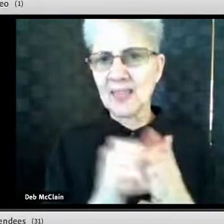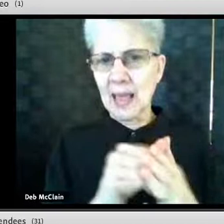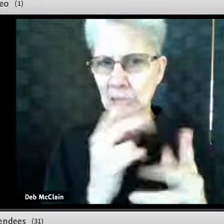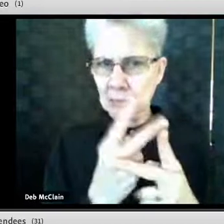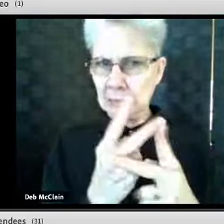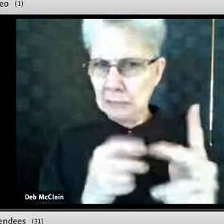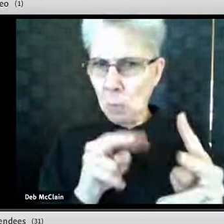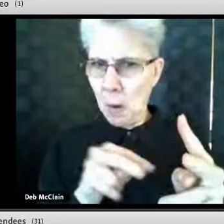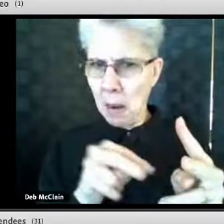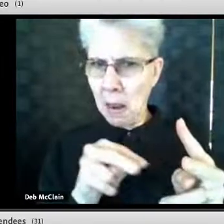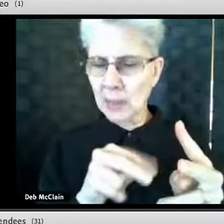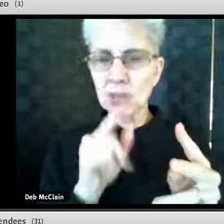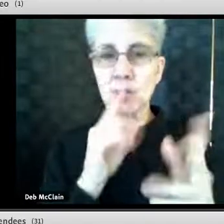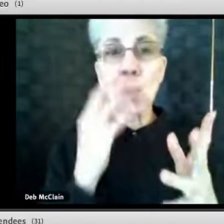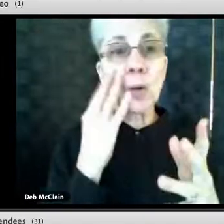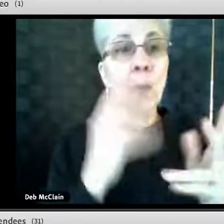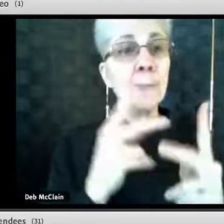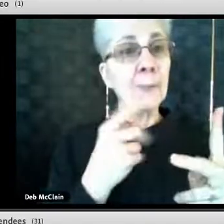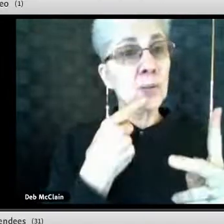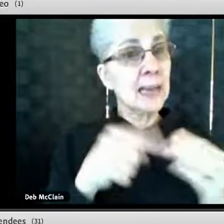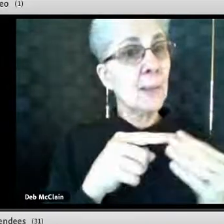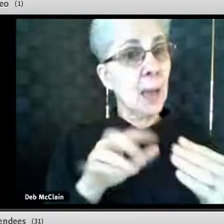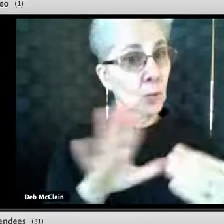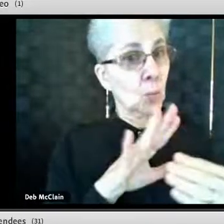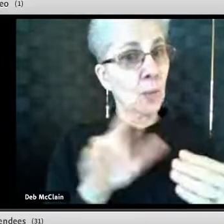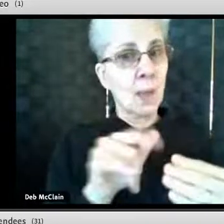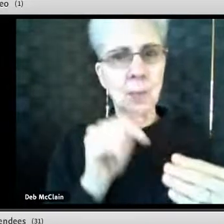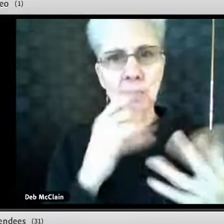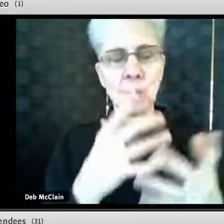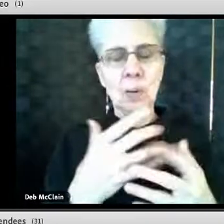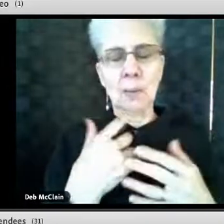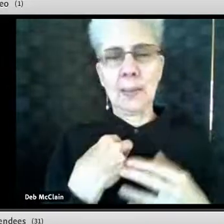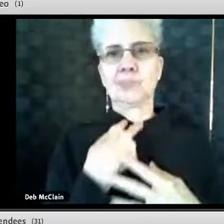and follow things like that to kind of keep up with that because you want to know what people are saying about the library.